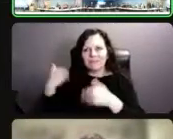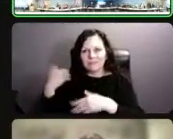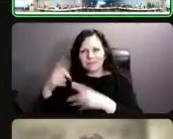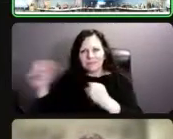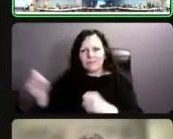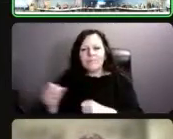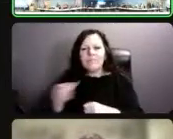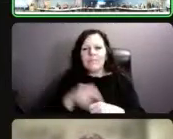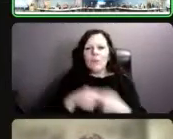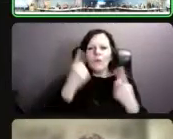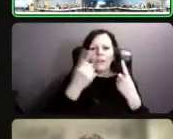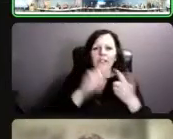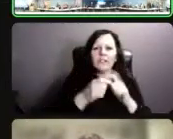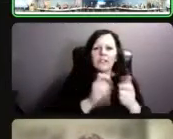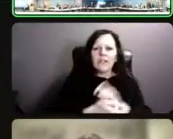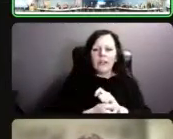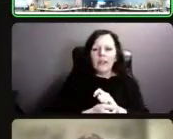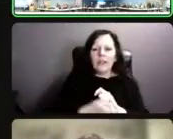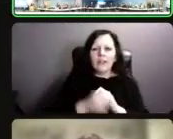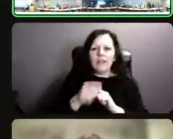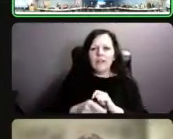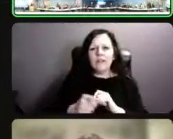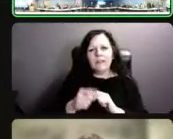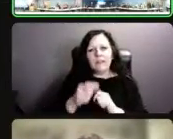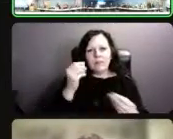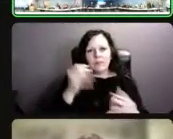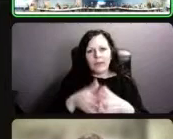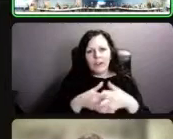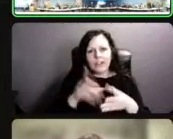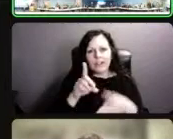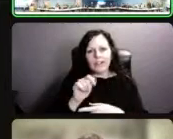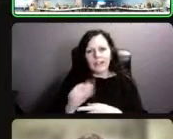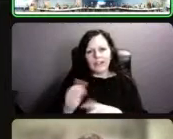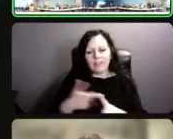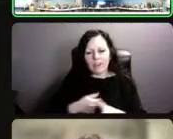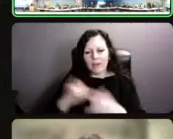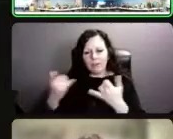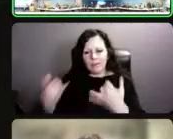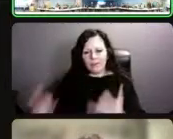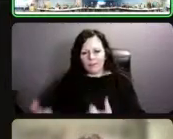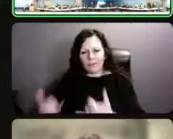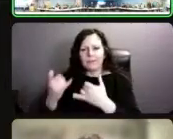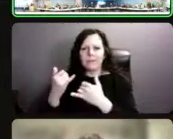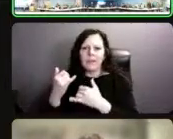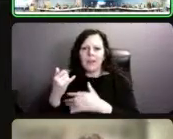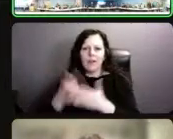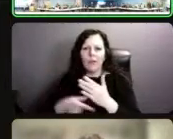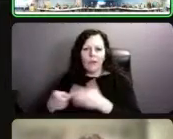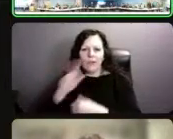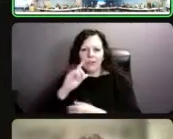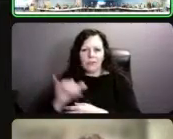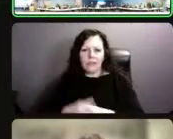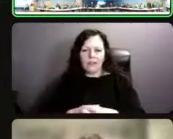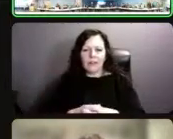THE PREVIOUS ADMINISTRATION. SO AS WE THINK ABOUT SOME OF THAT DATA, THERE'S A BIG LAG.